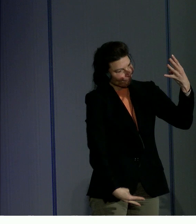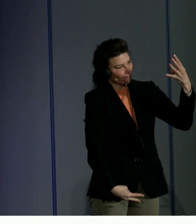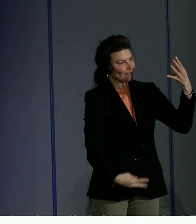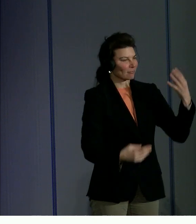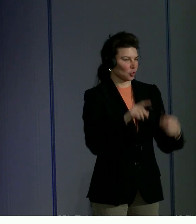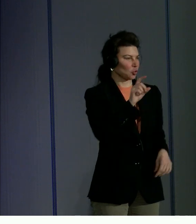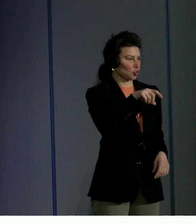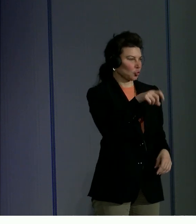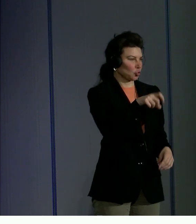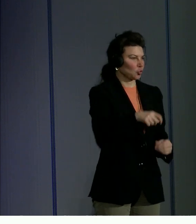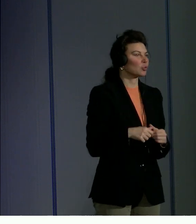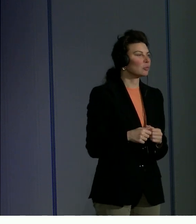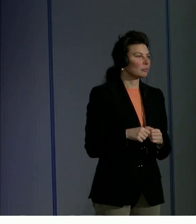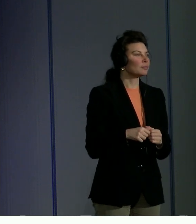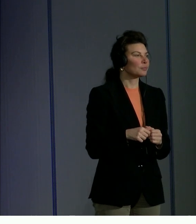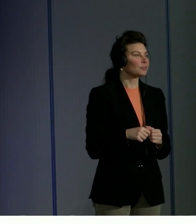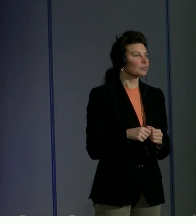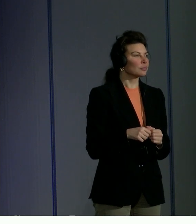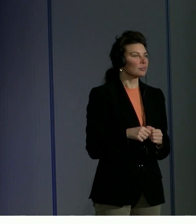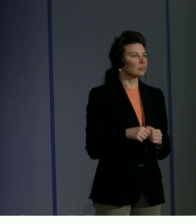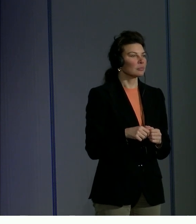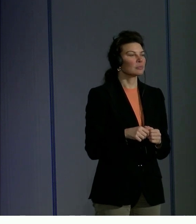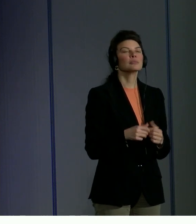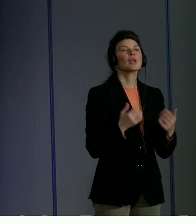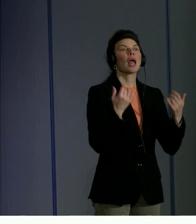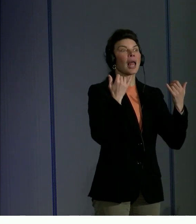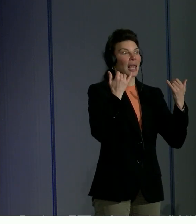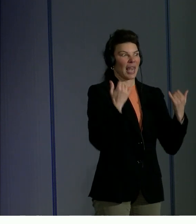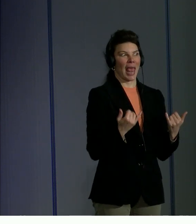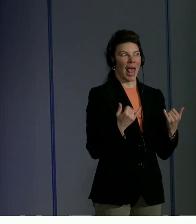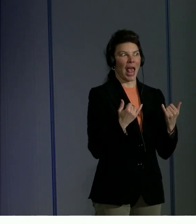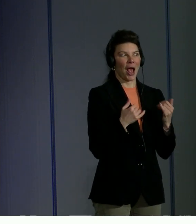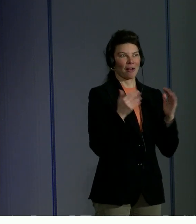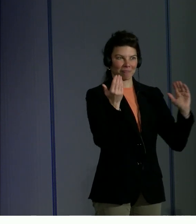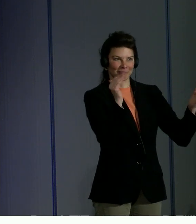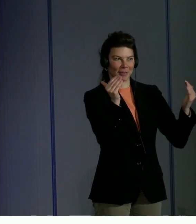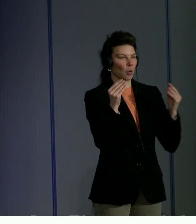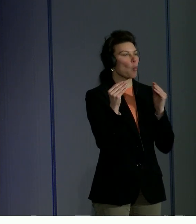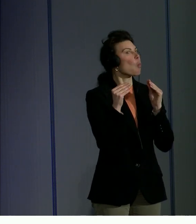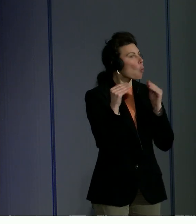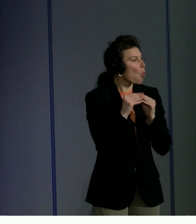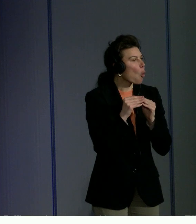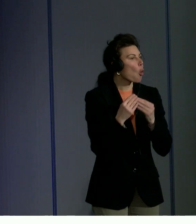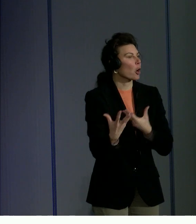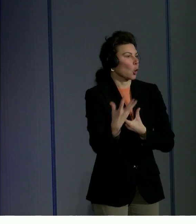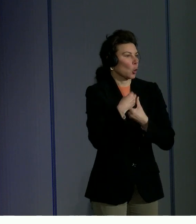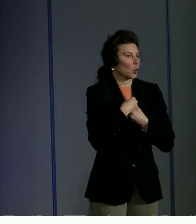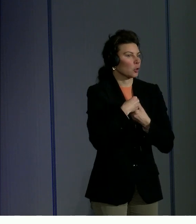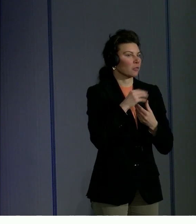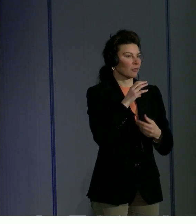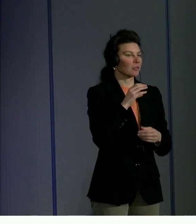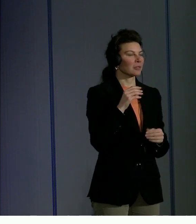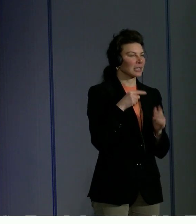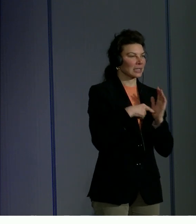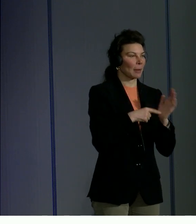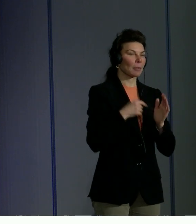So, let's look at a slightly more inclusive example. Company X is committed to making our